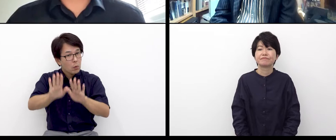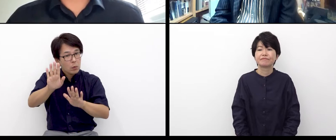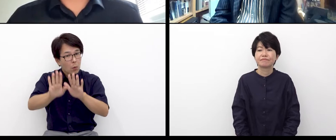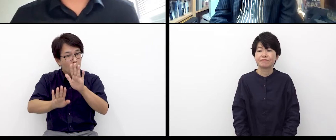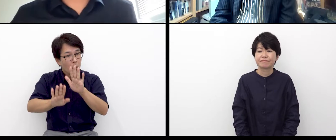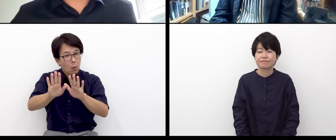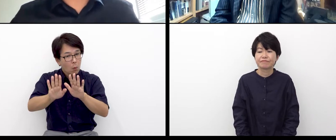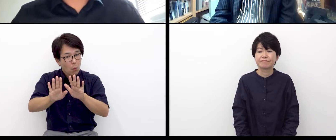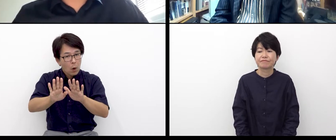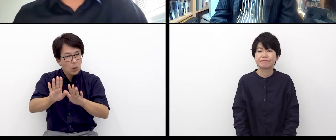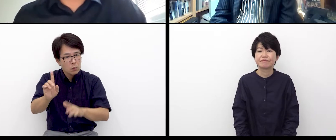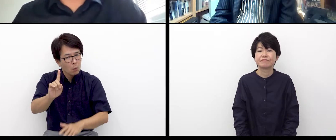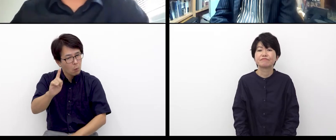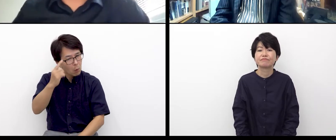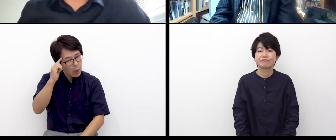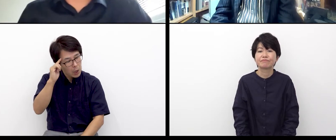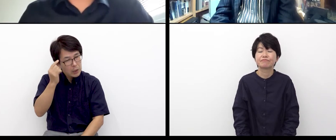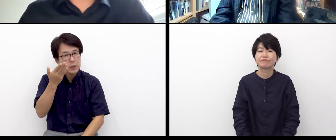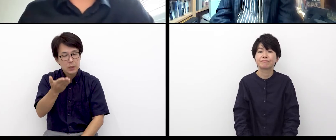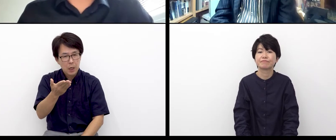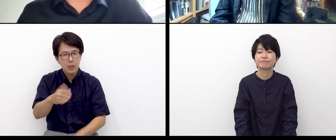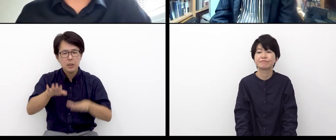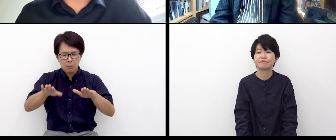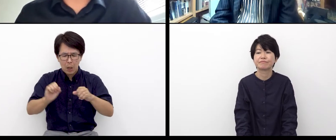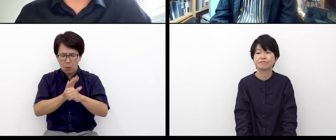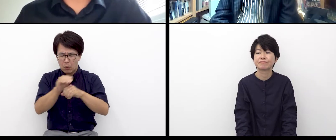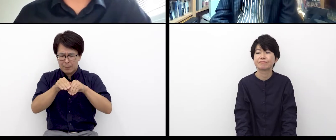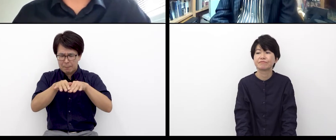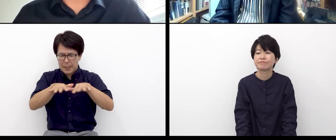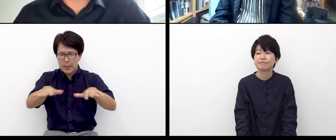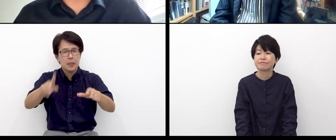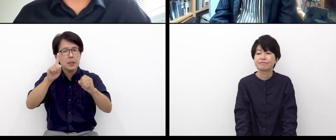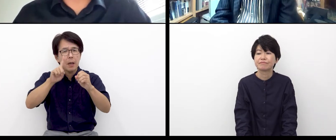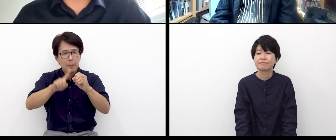After coronavirus spread in society, it’s really difficult